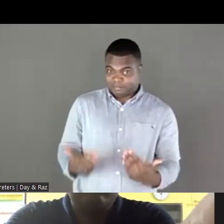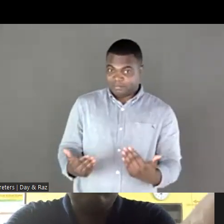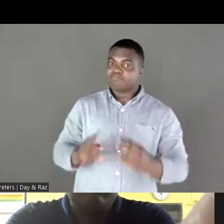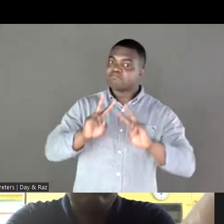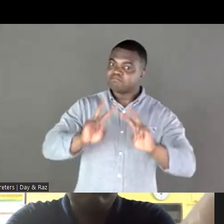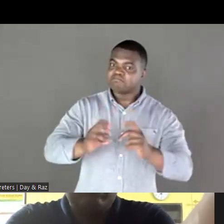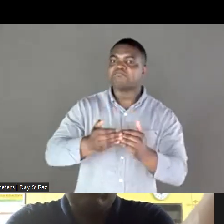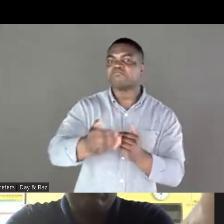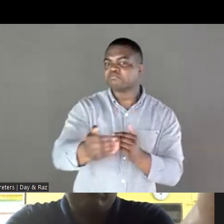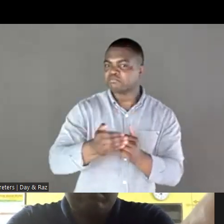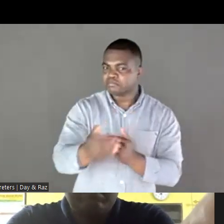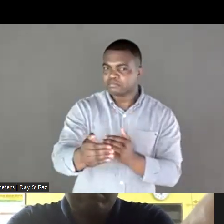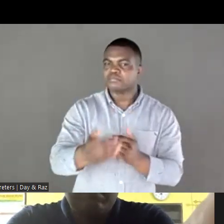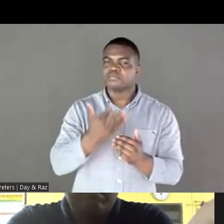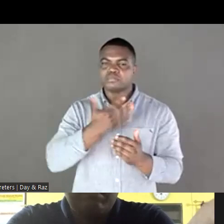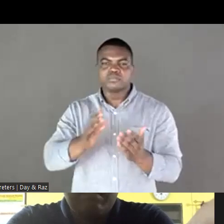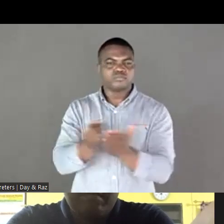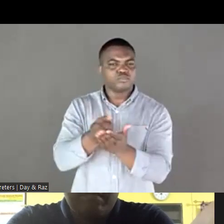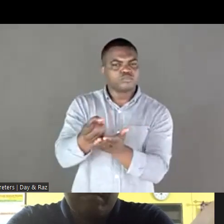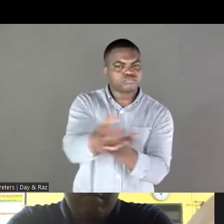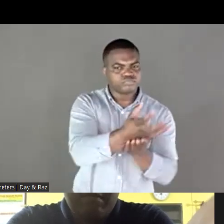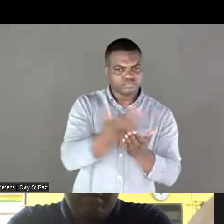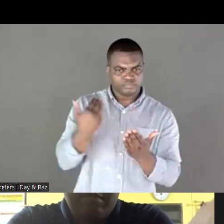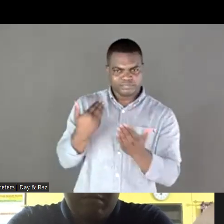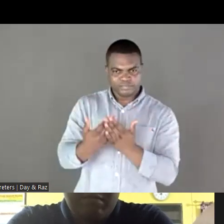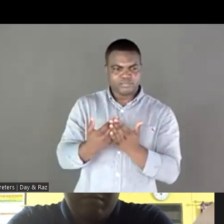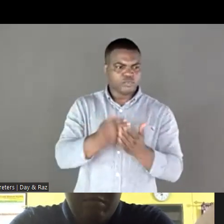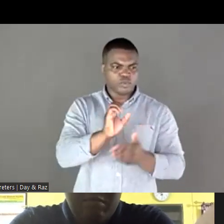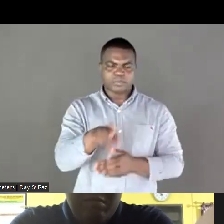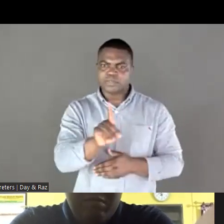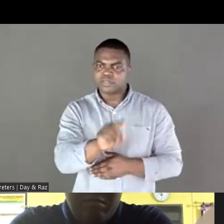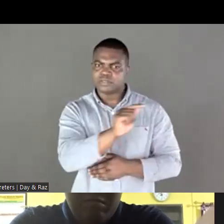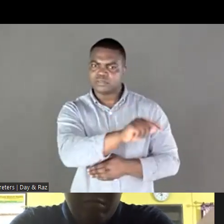that are working in those three countries, to really find out what's happening on the ground,